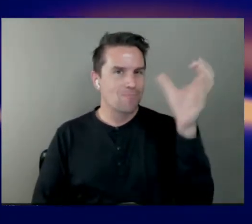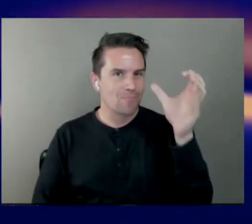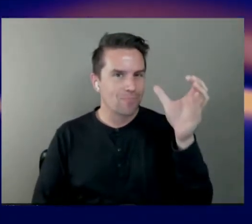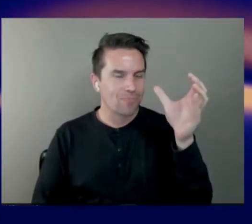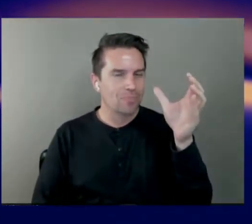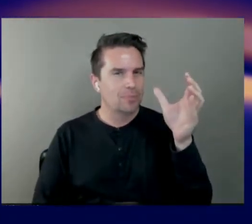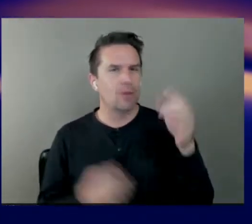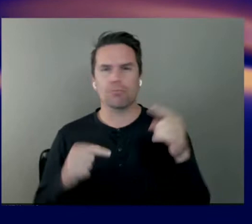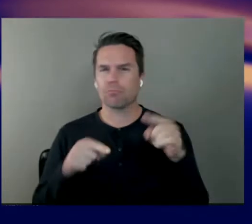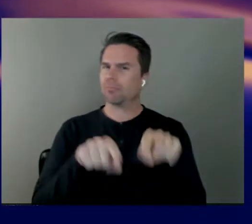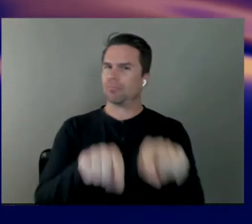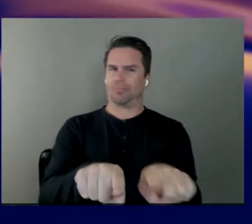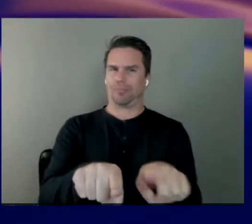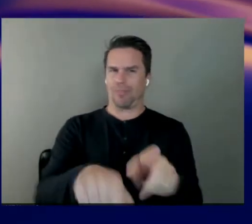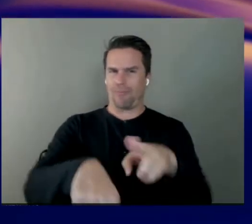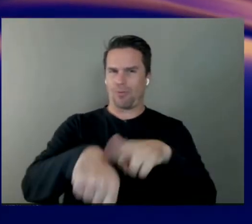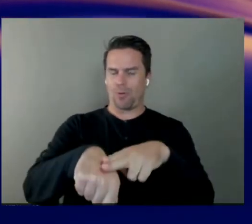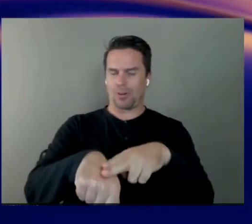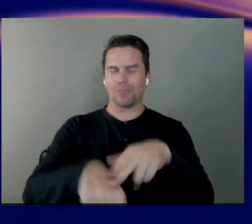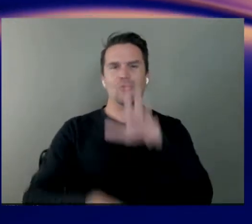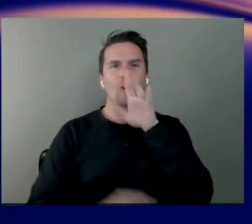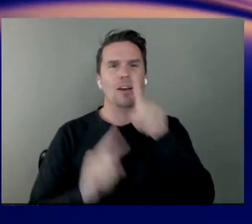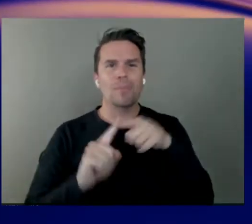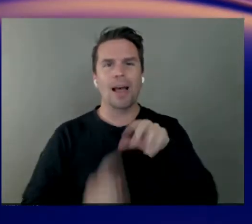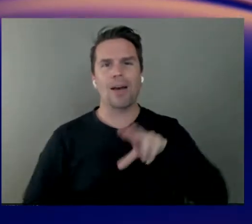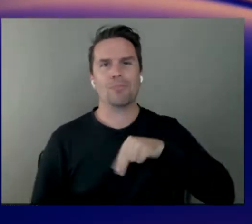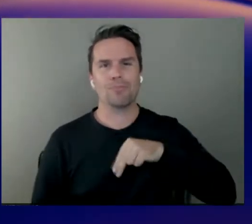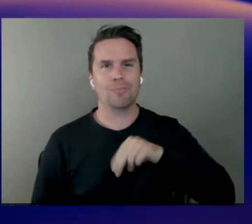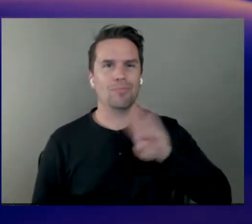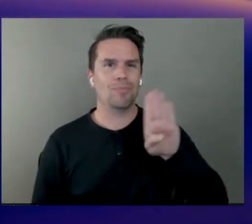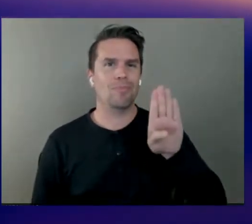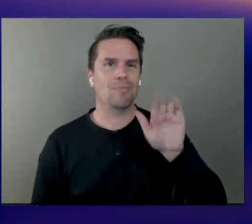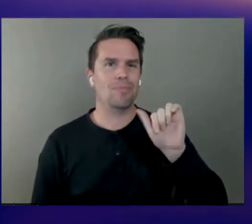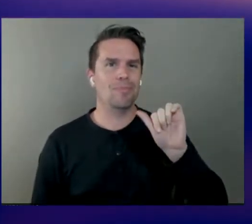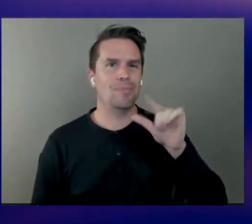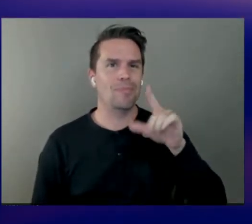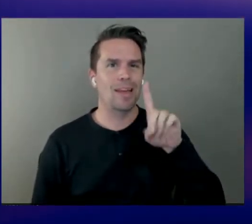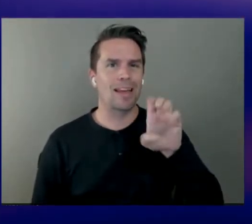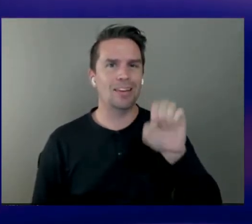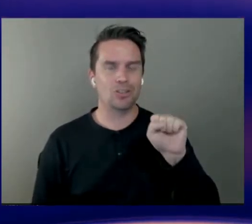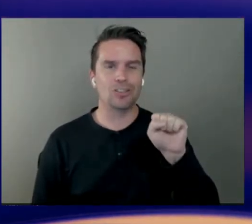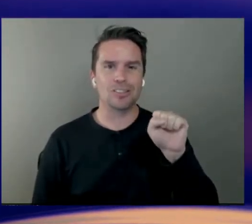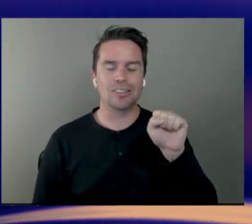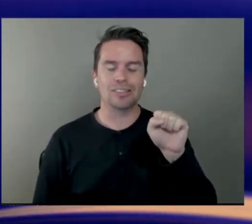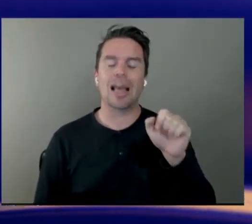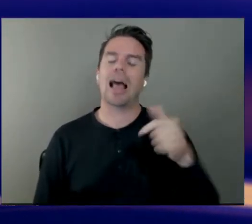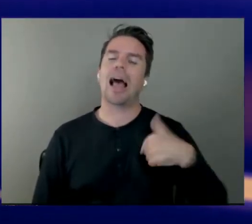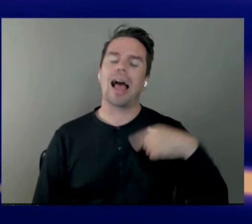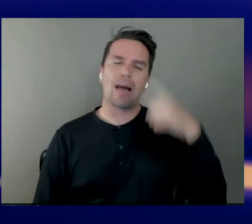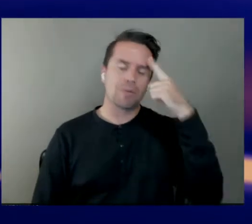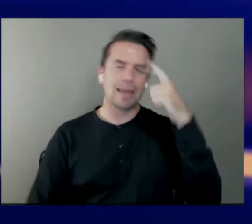we're gonna be talking about badges. Yes. - Right? Which are a tattoo of learning, I'm going to say. Yes, yes.